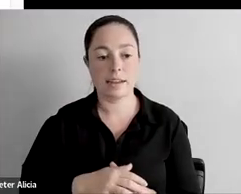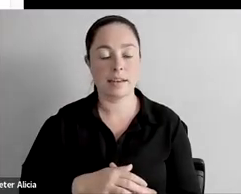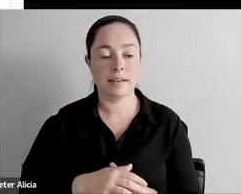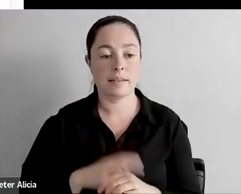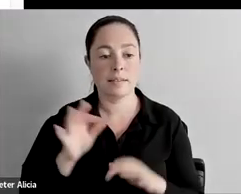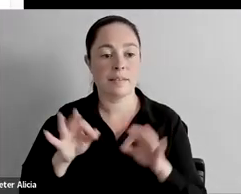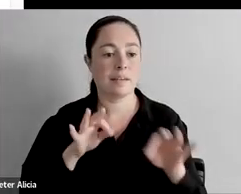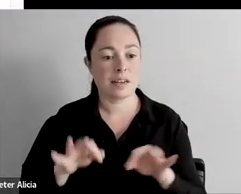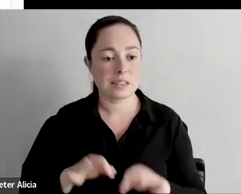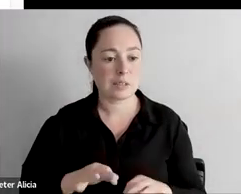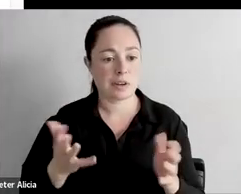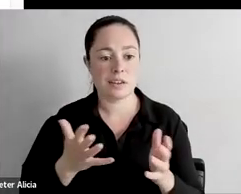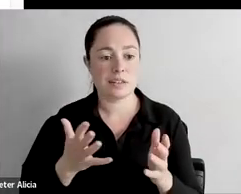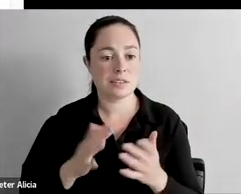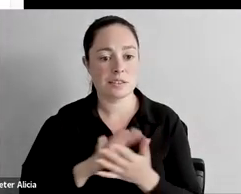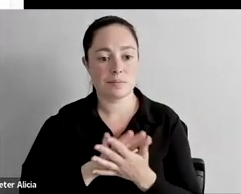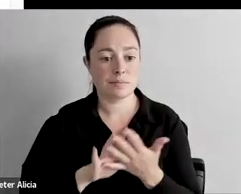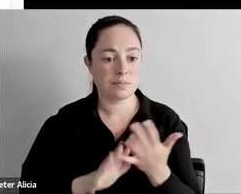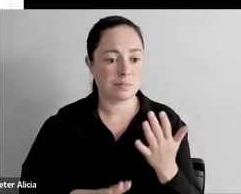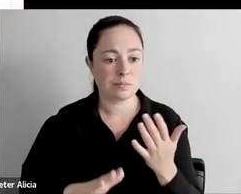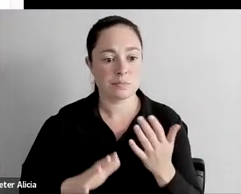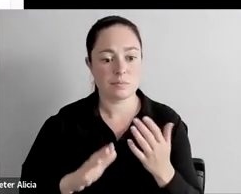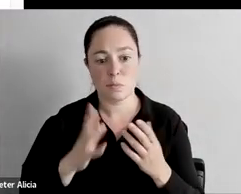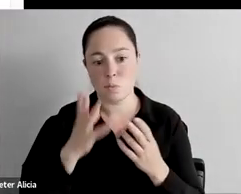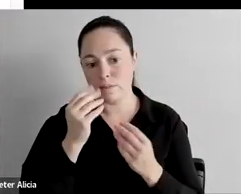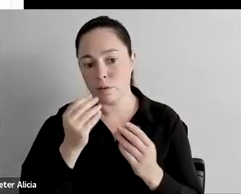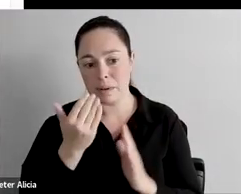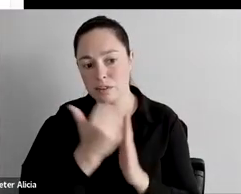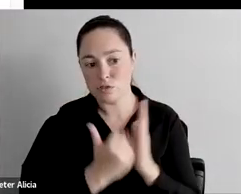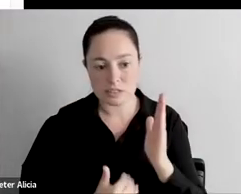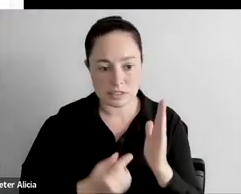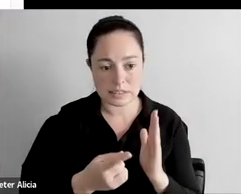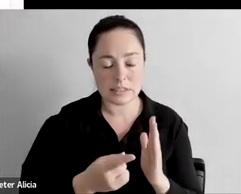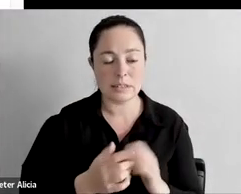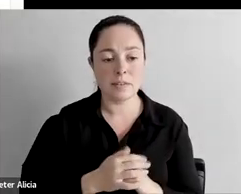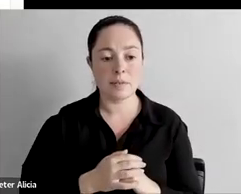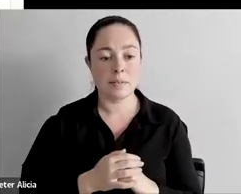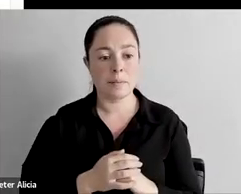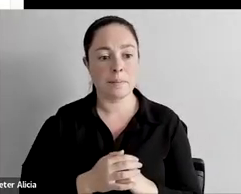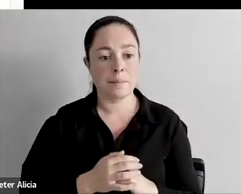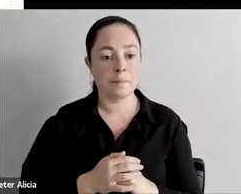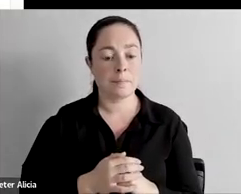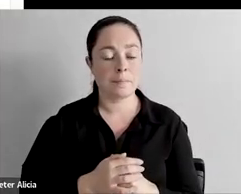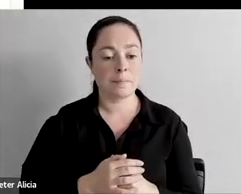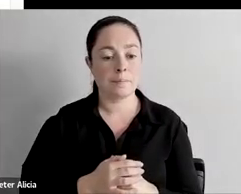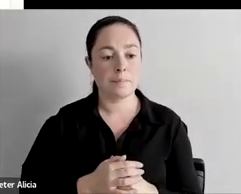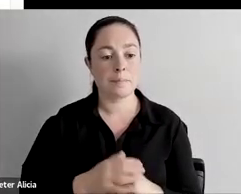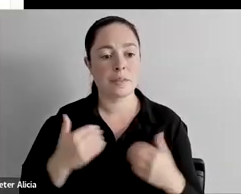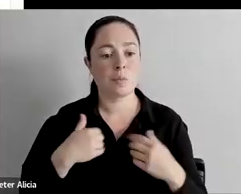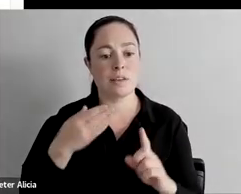what our dashboards are telling you about. And then here is kind of the main information is going